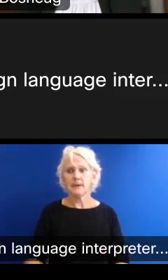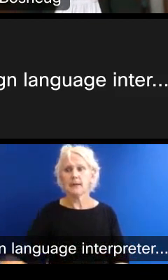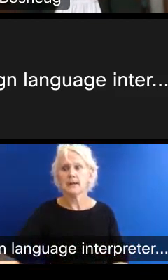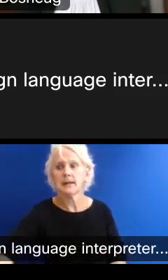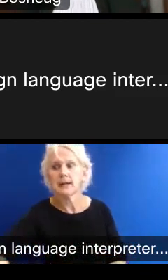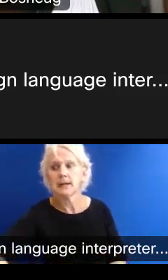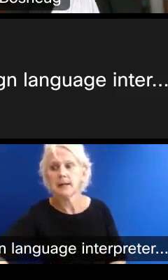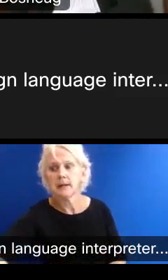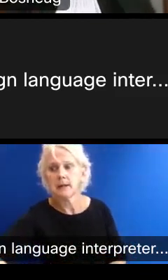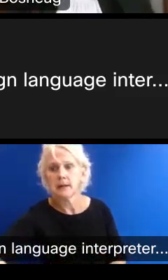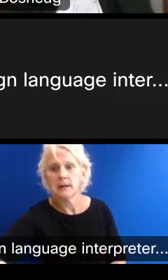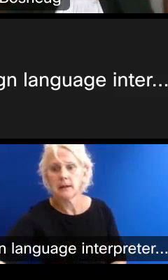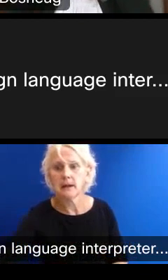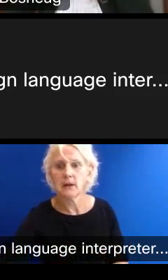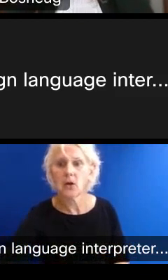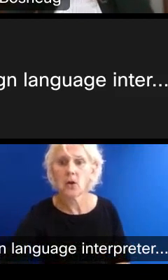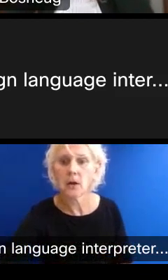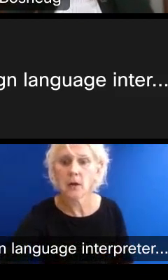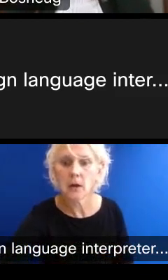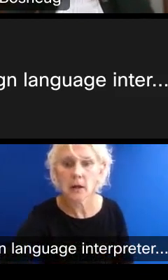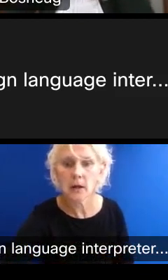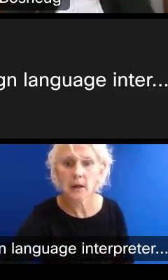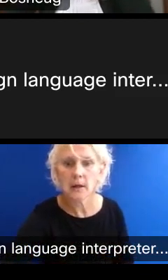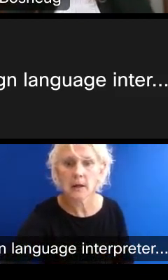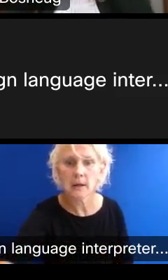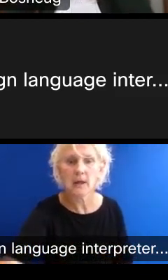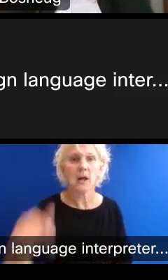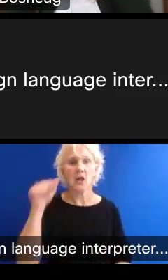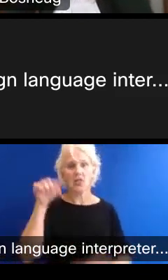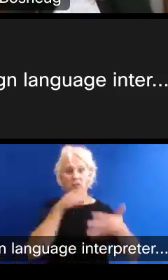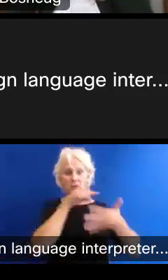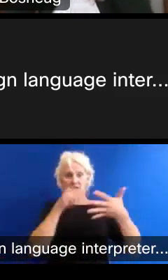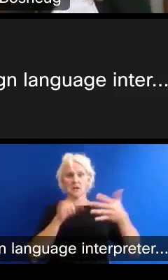So, these are these are our presenters today. They are from the Child Safety and Permanency Division,